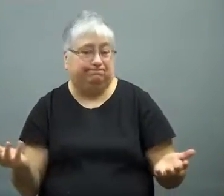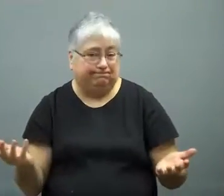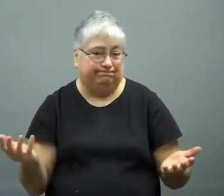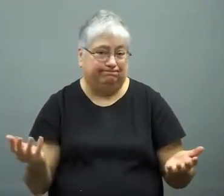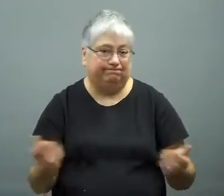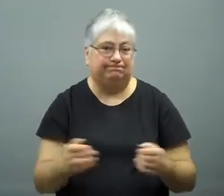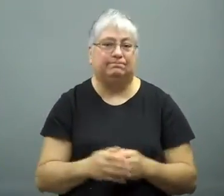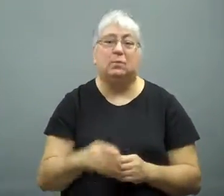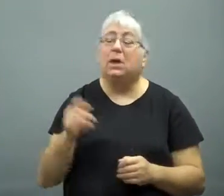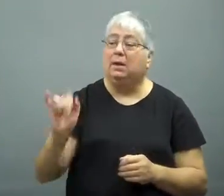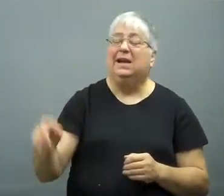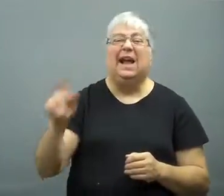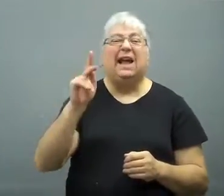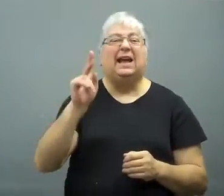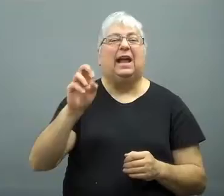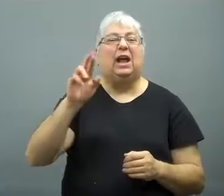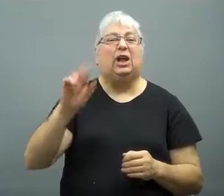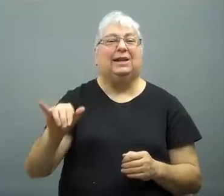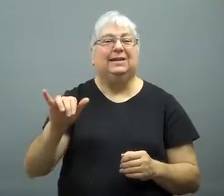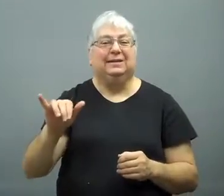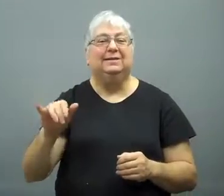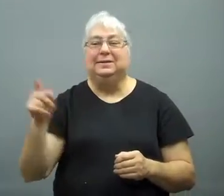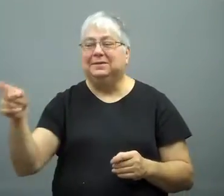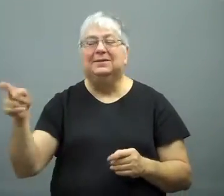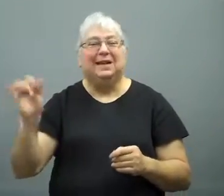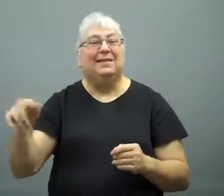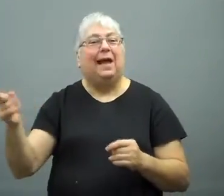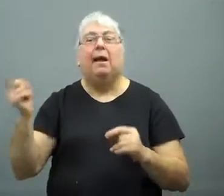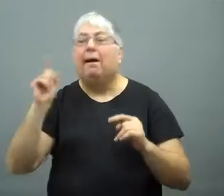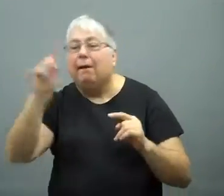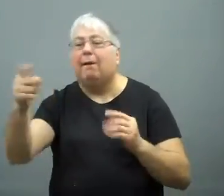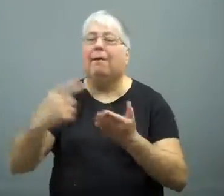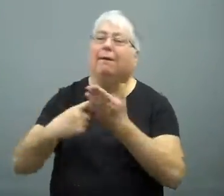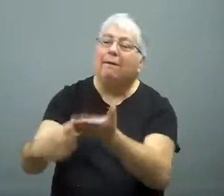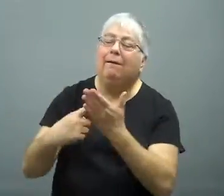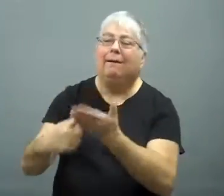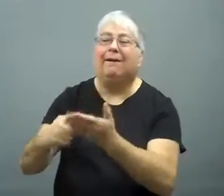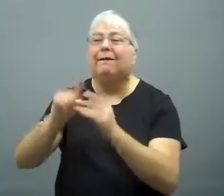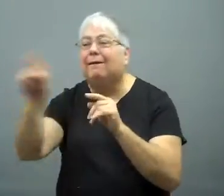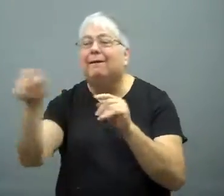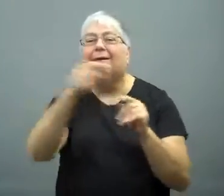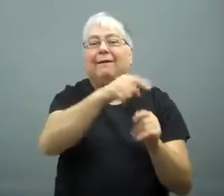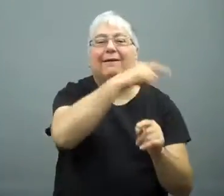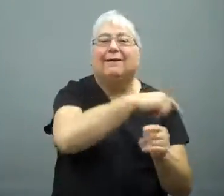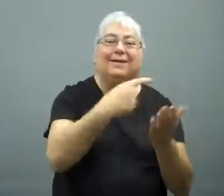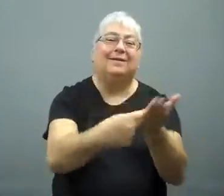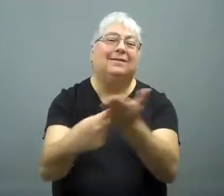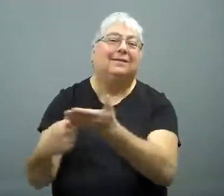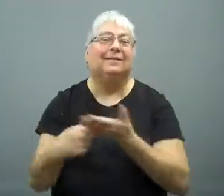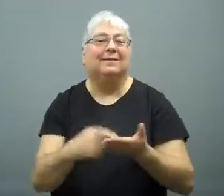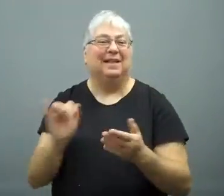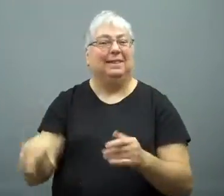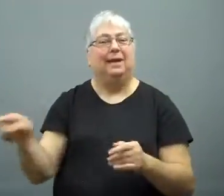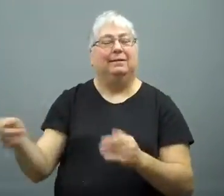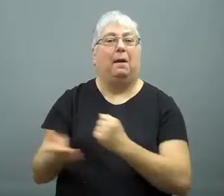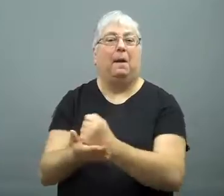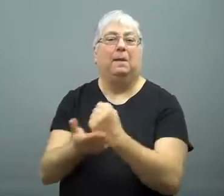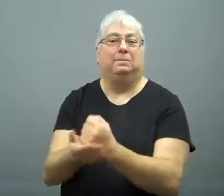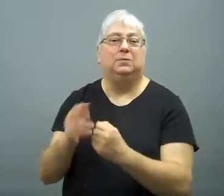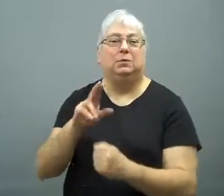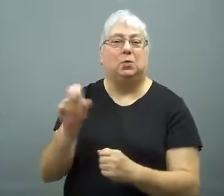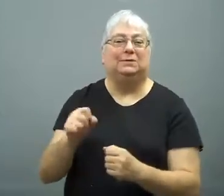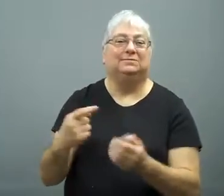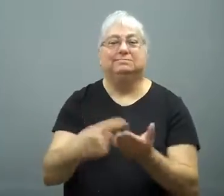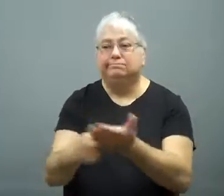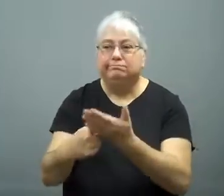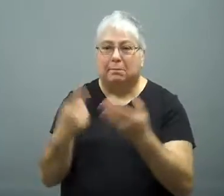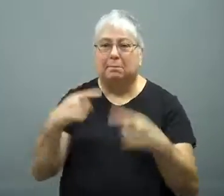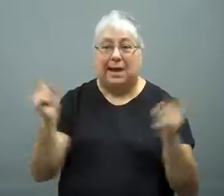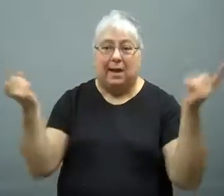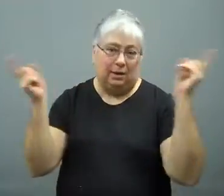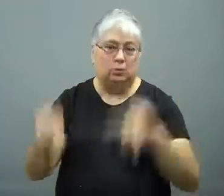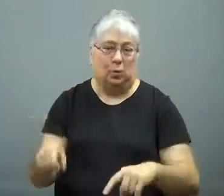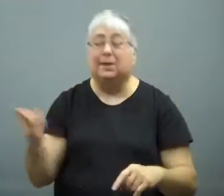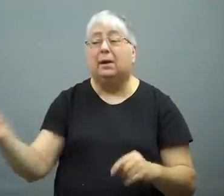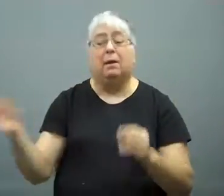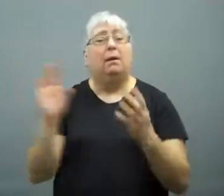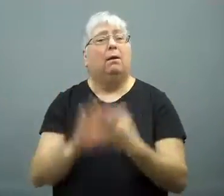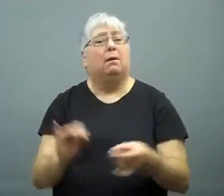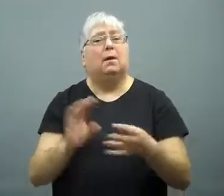Kerry, who was involved in brokering the deal,